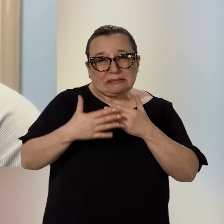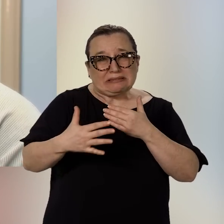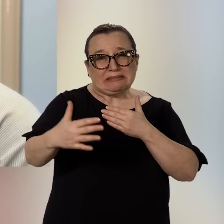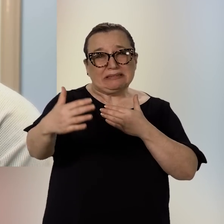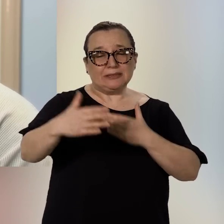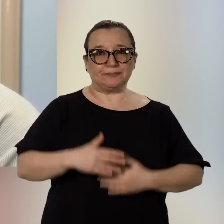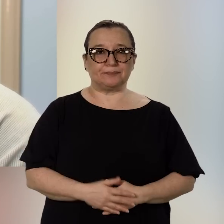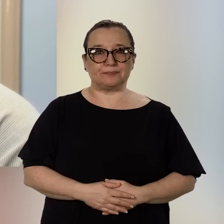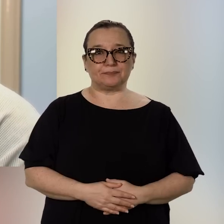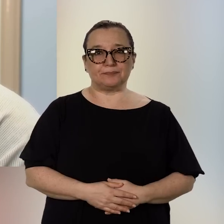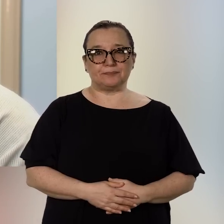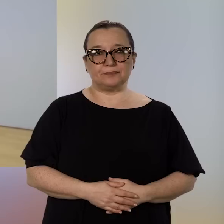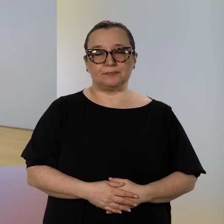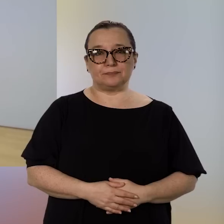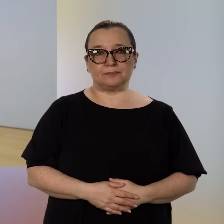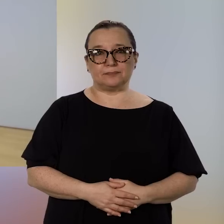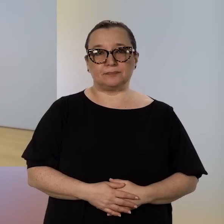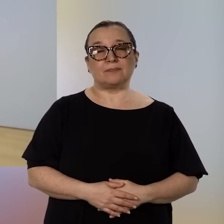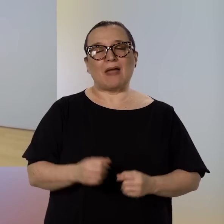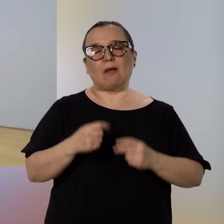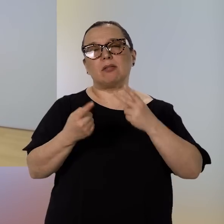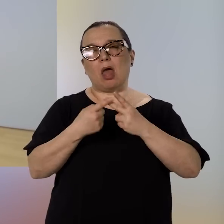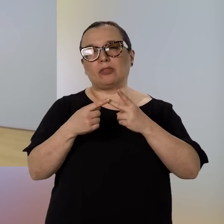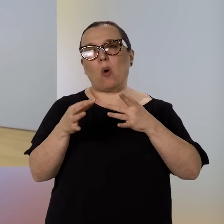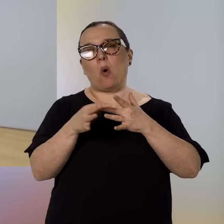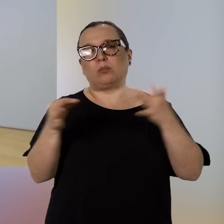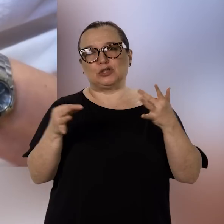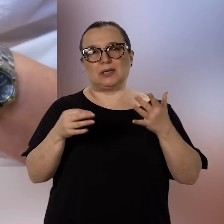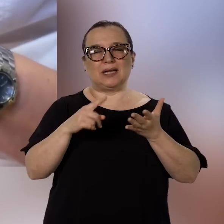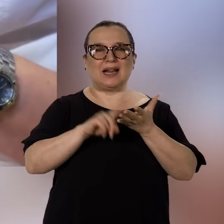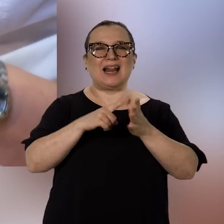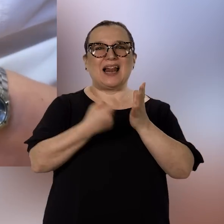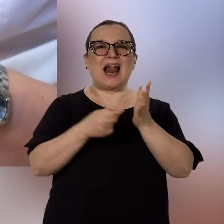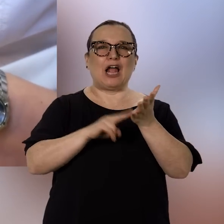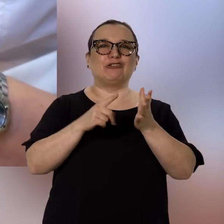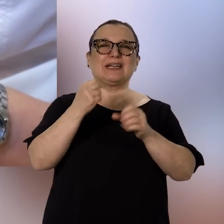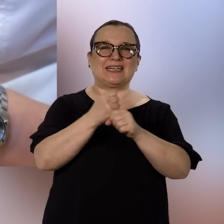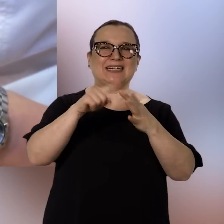talking to them because they thought that I may never speak again or it would be